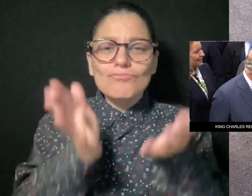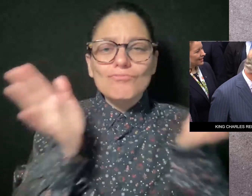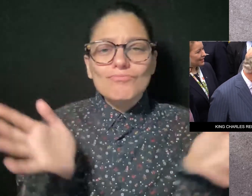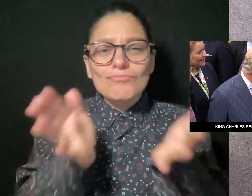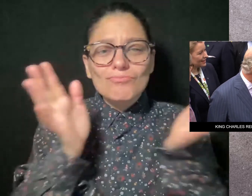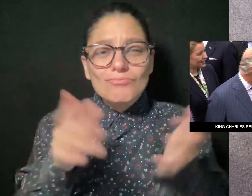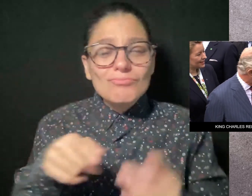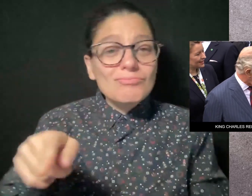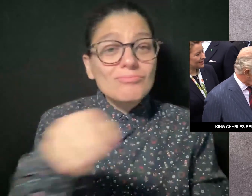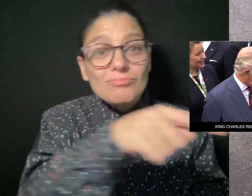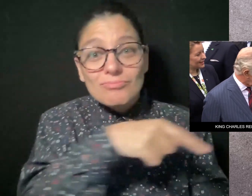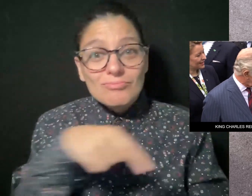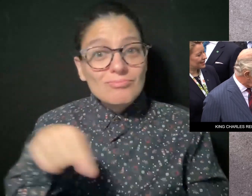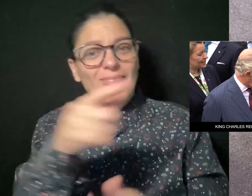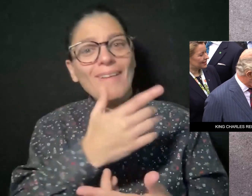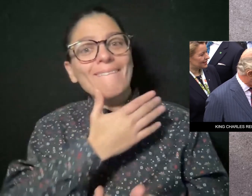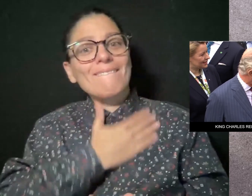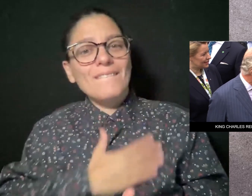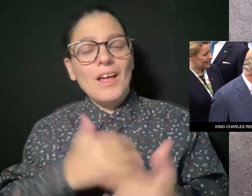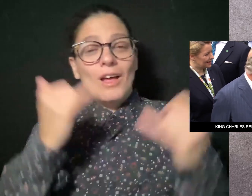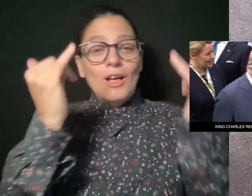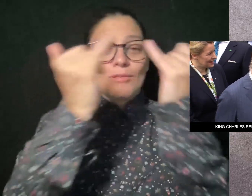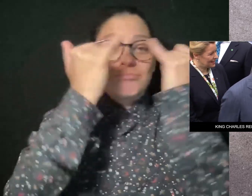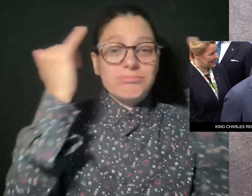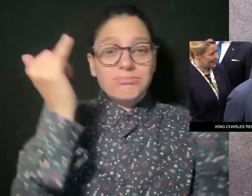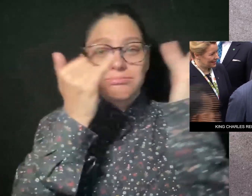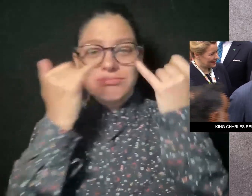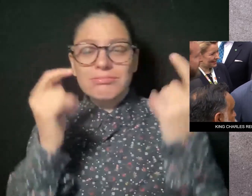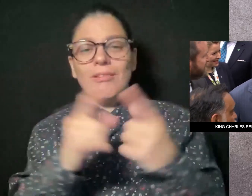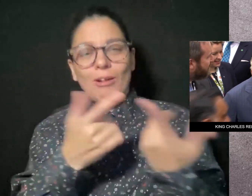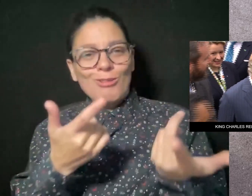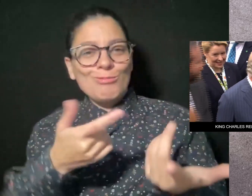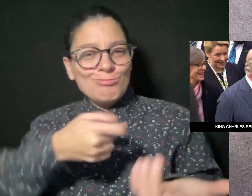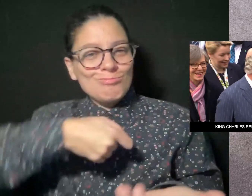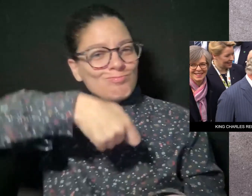they want to encourage anyone who wants to celebrate the coronation to make the dish